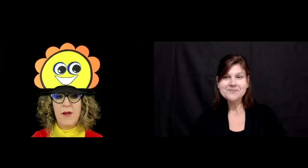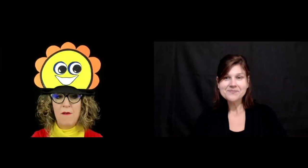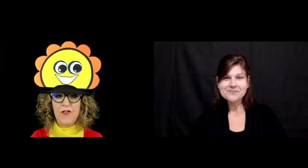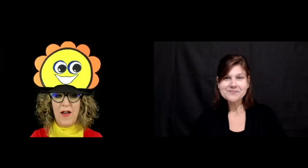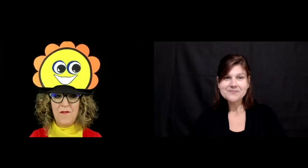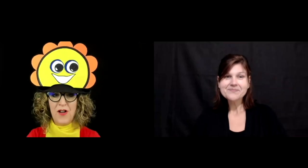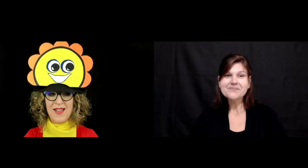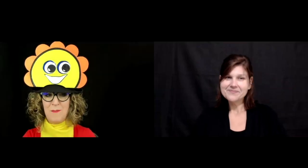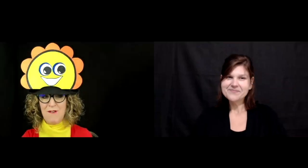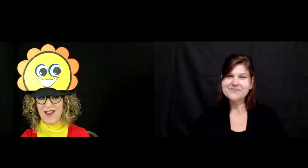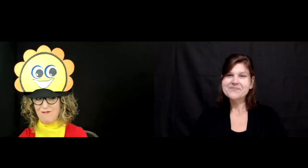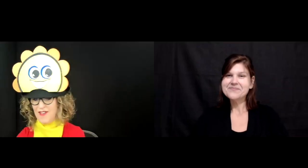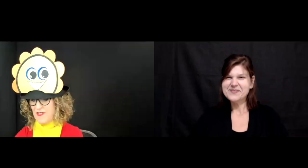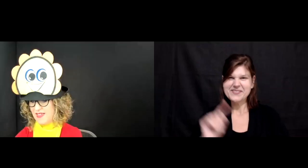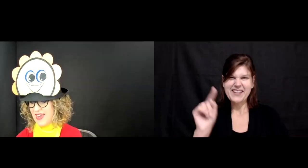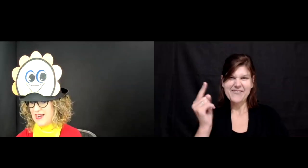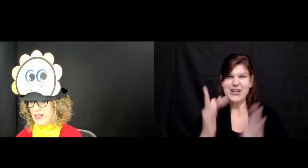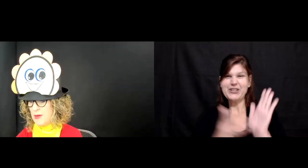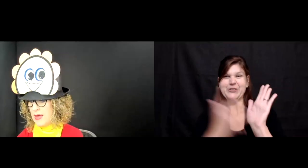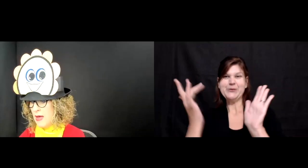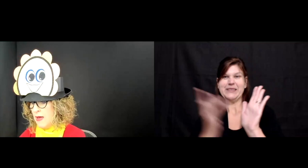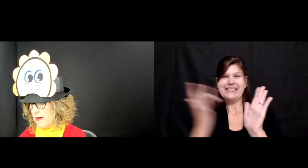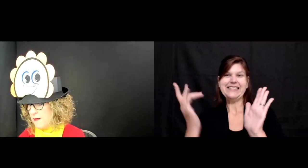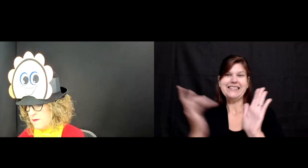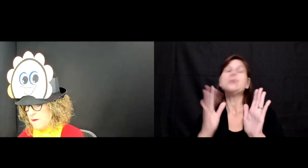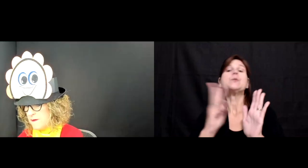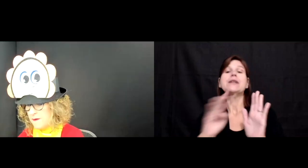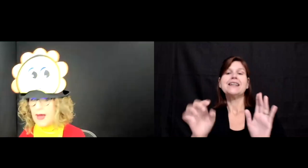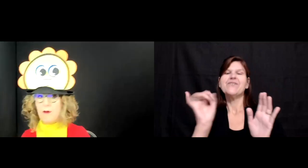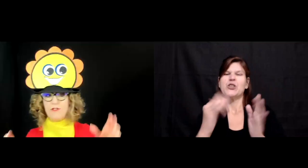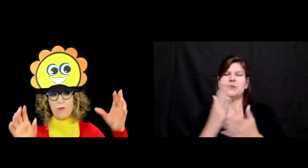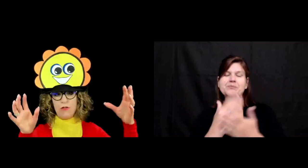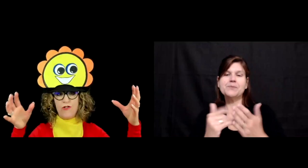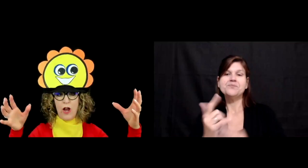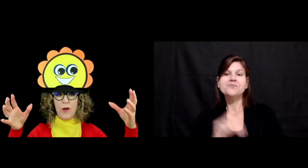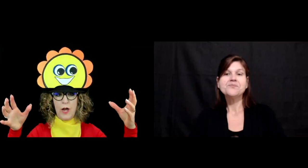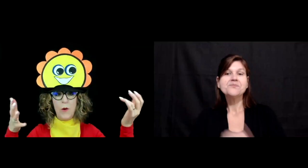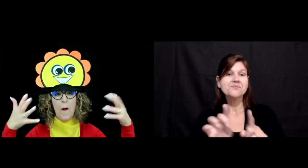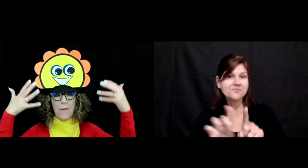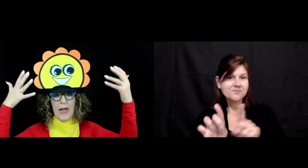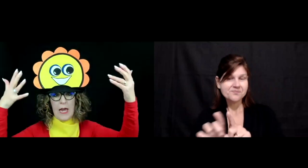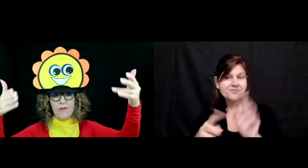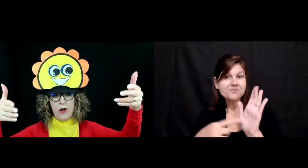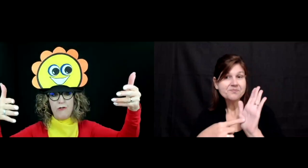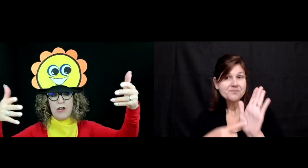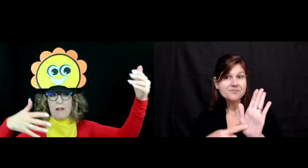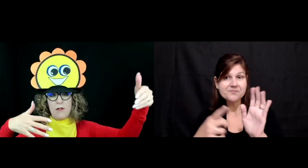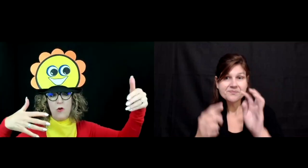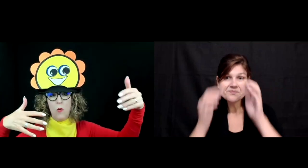There we go. It's just that first little bit really, rather than the second little bit. (clears throat) I also just want to show you the children in a school